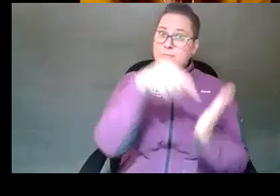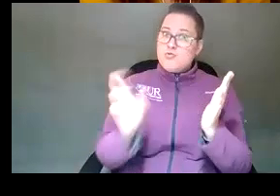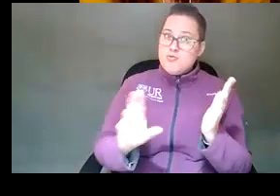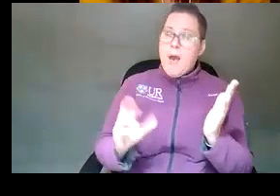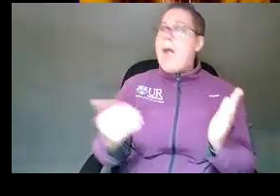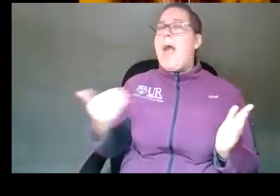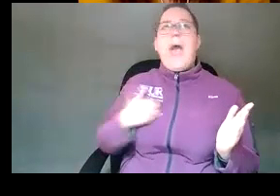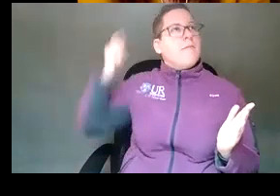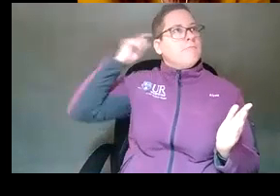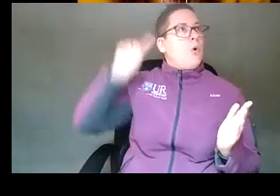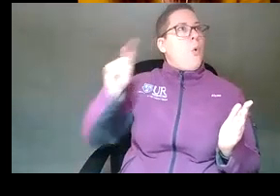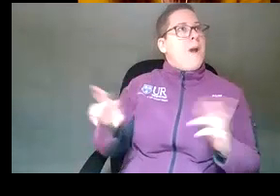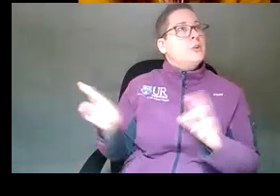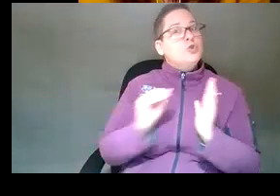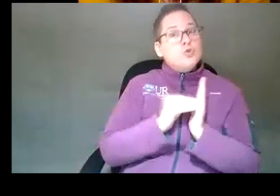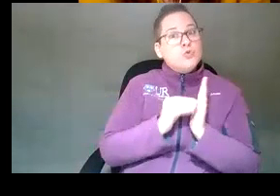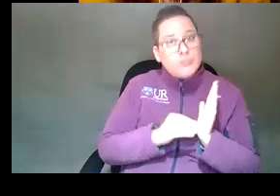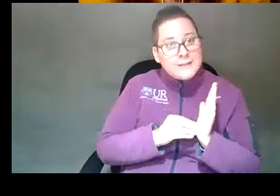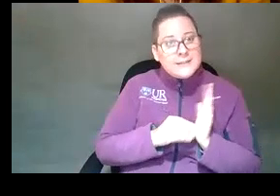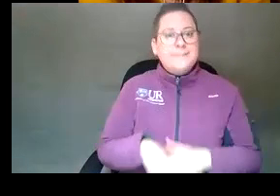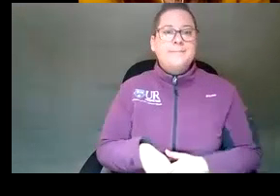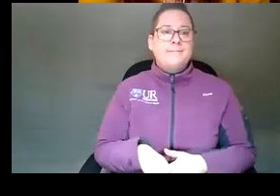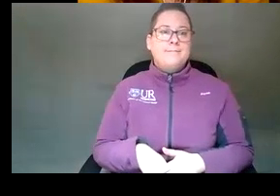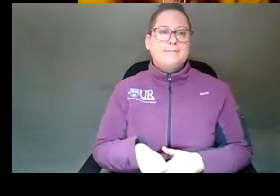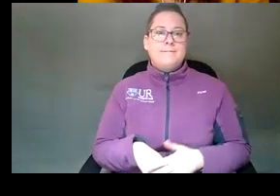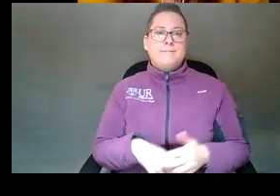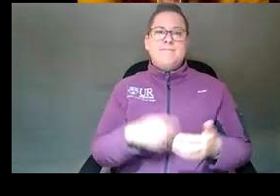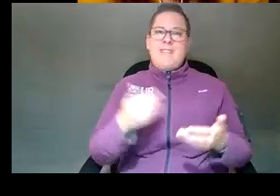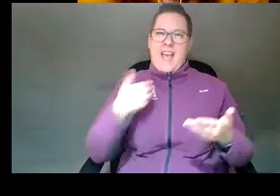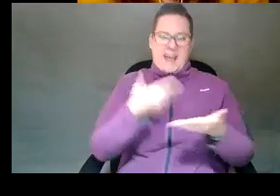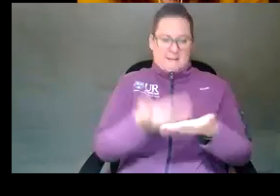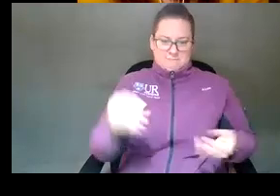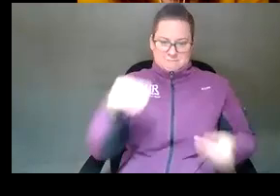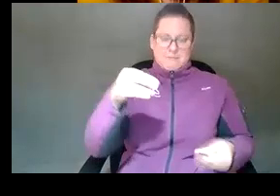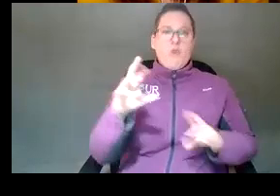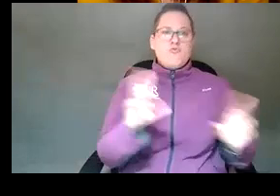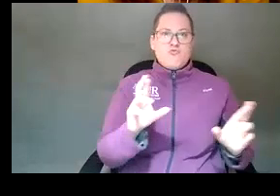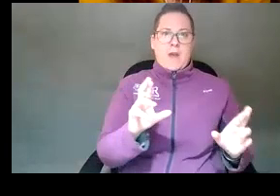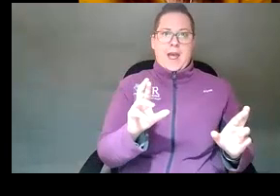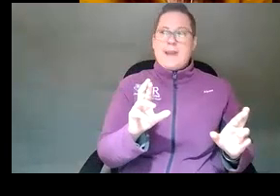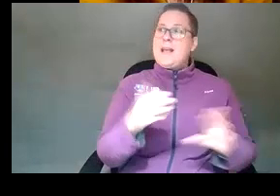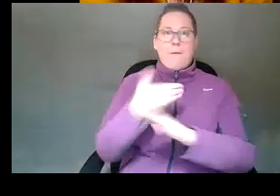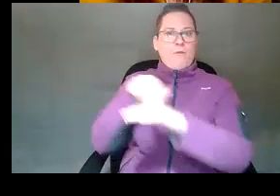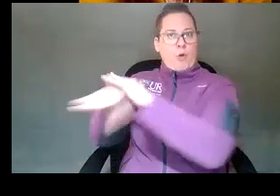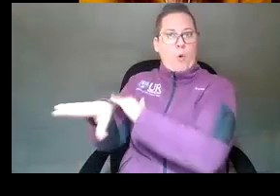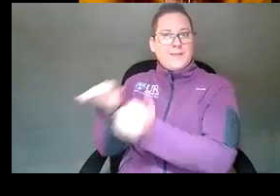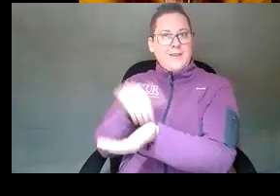if needed having the materials that you need at the ready before your appointment and I think most